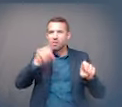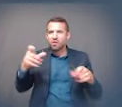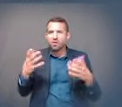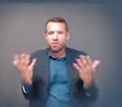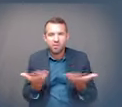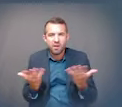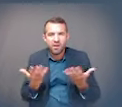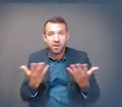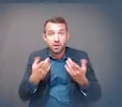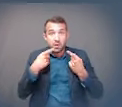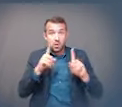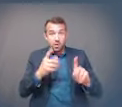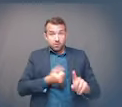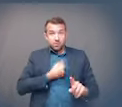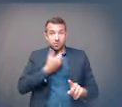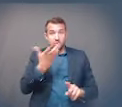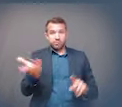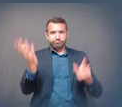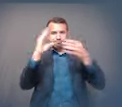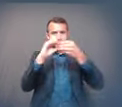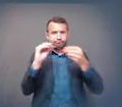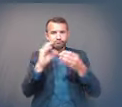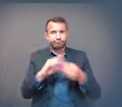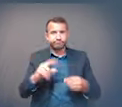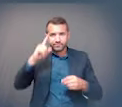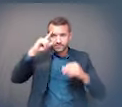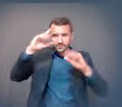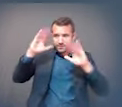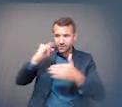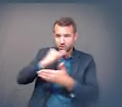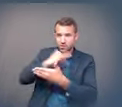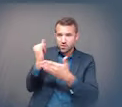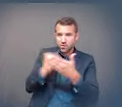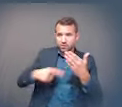As I recite this, I hope an artist is listening,